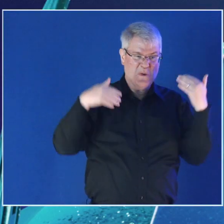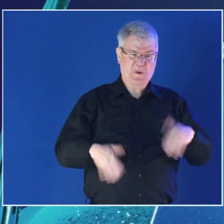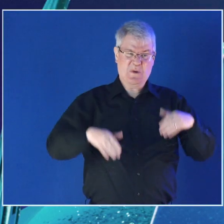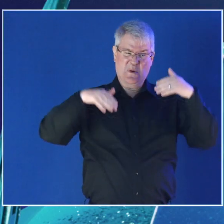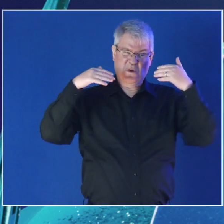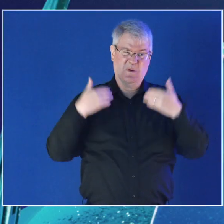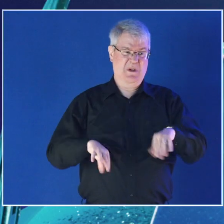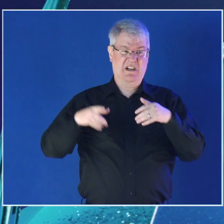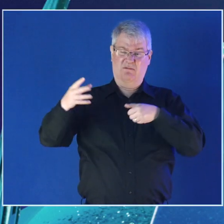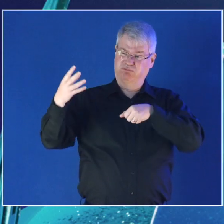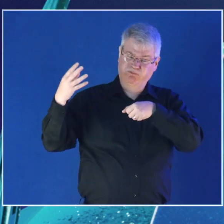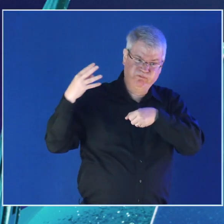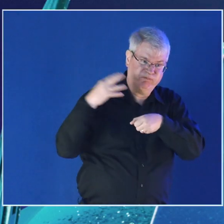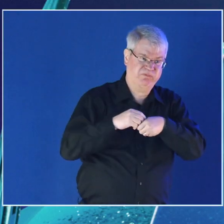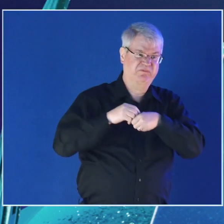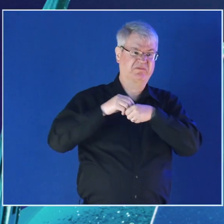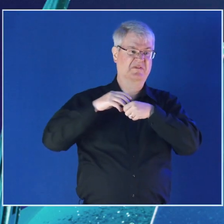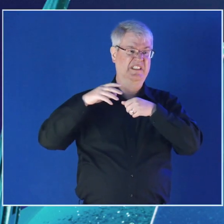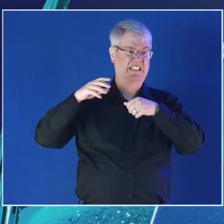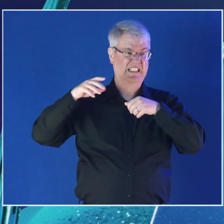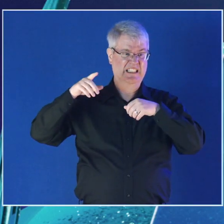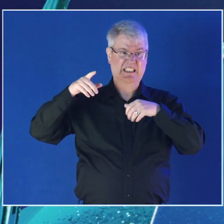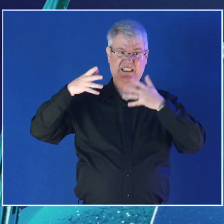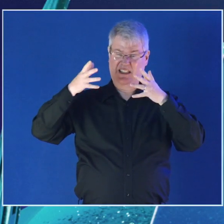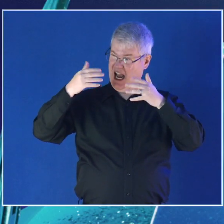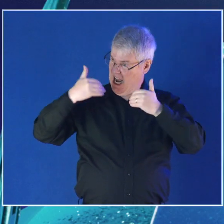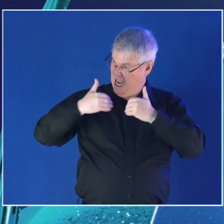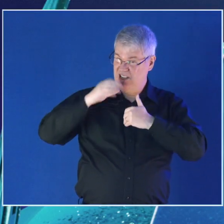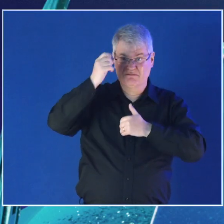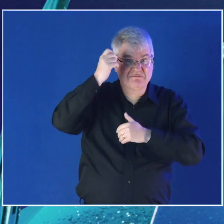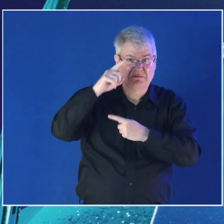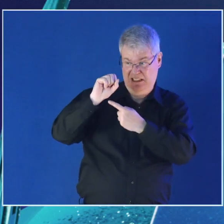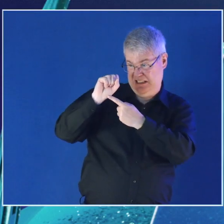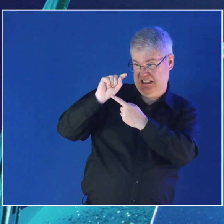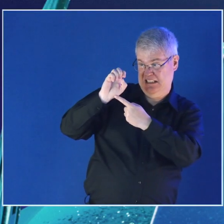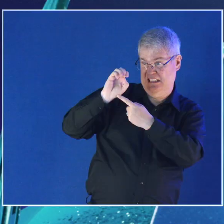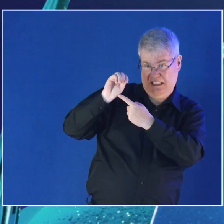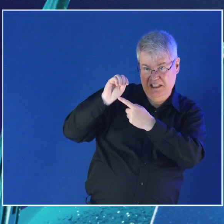in STEM, where historically, we've been underrepresented,